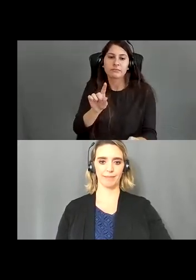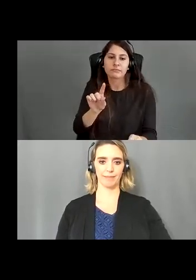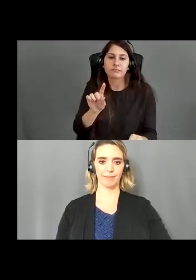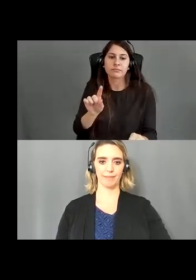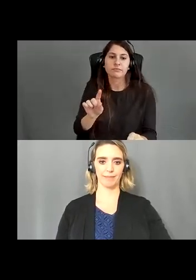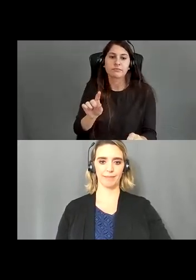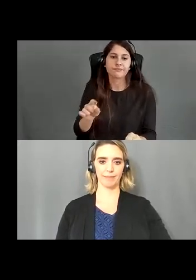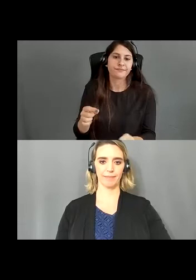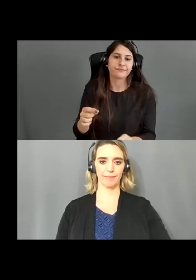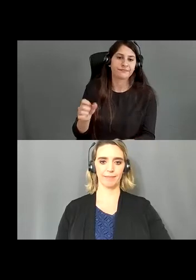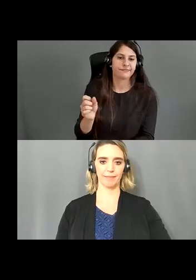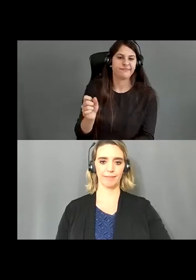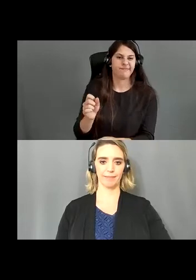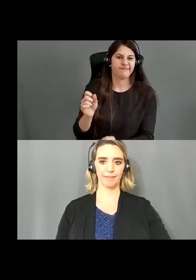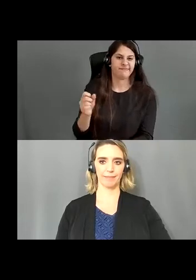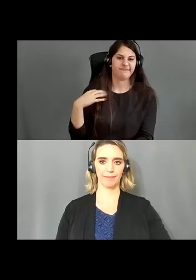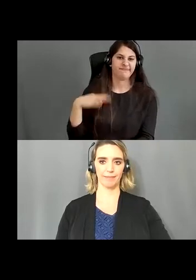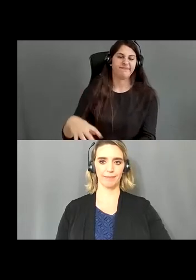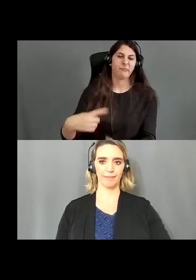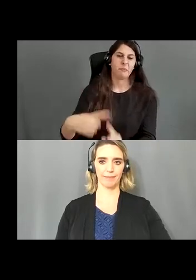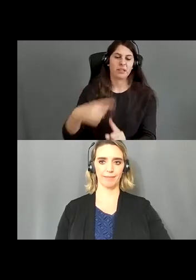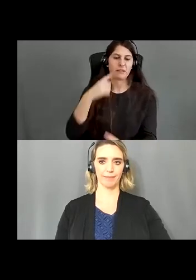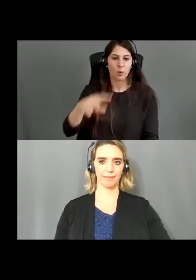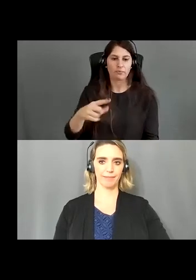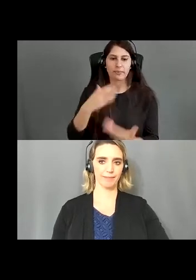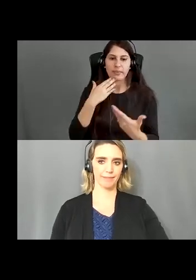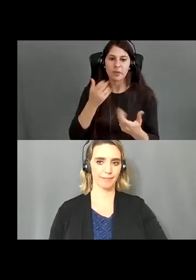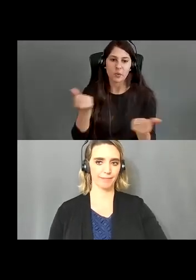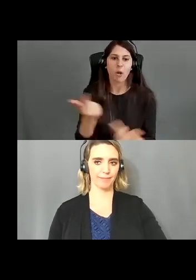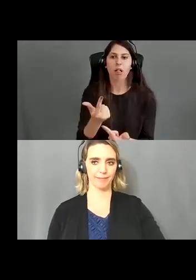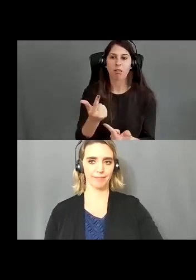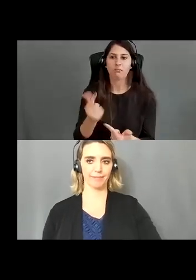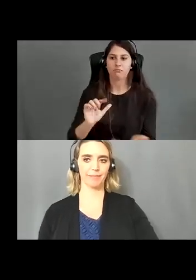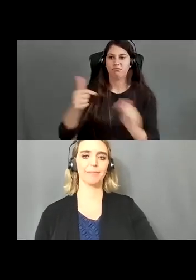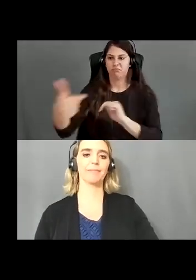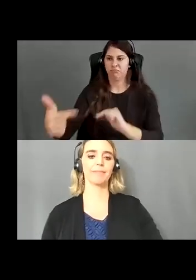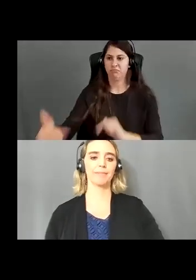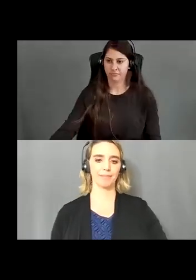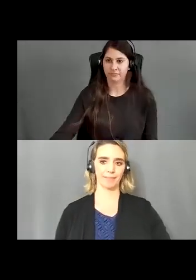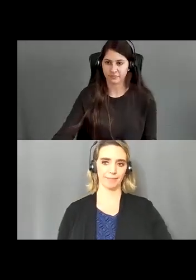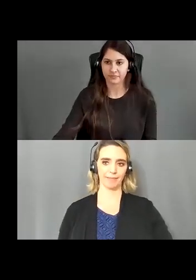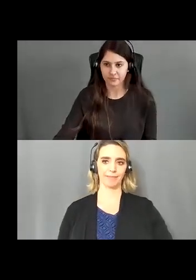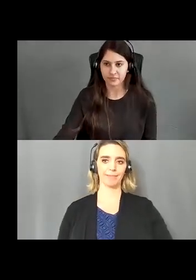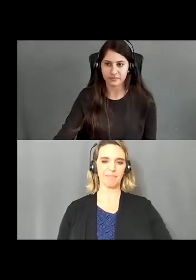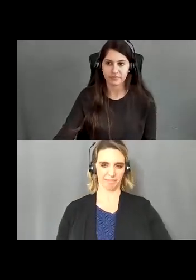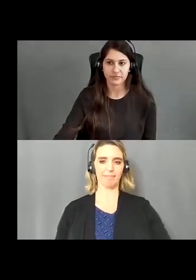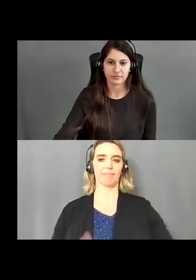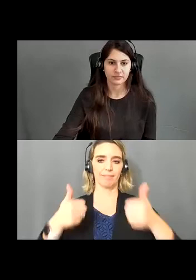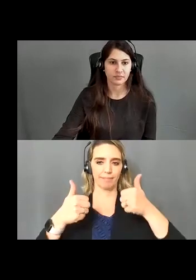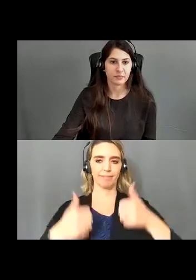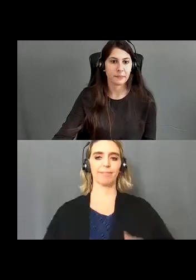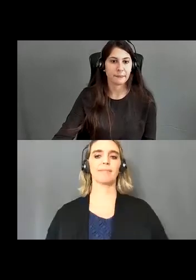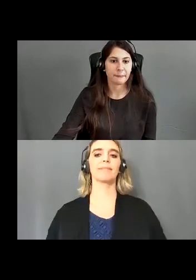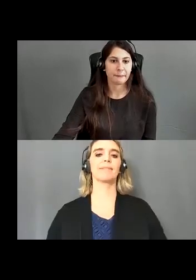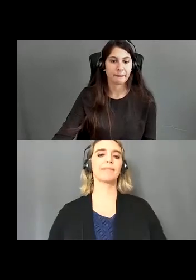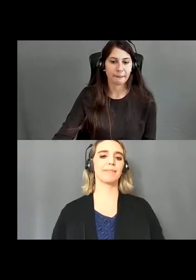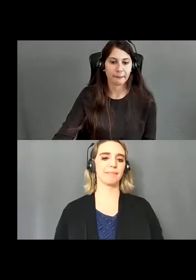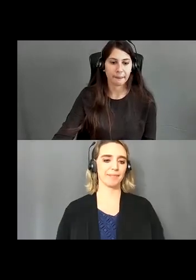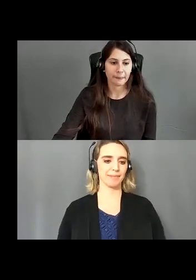at least in the past year. So thank you all very much, really, just a privilege to be here. And I just need to see... Oh, there we go. Okay, good.